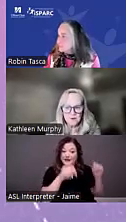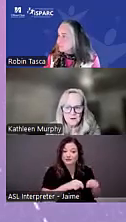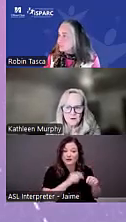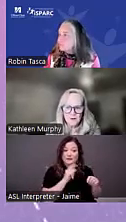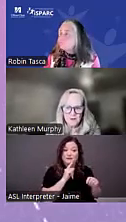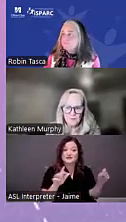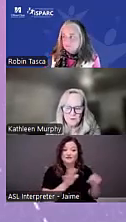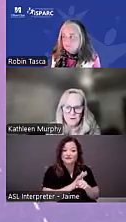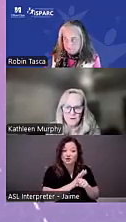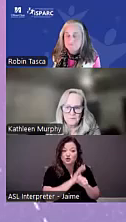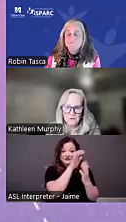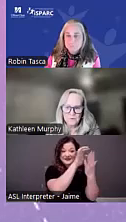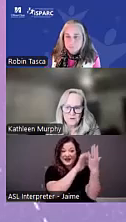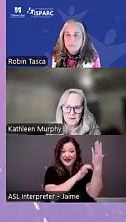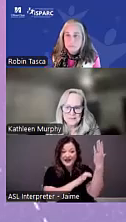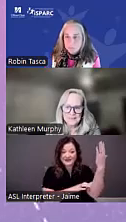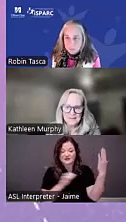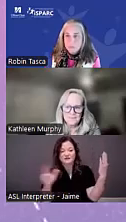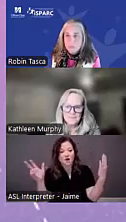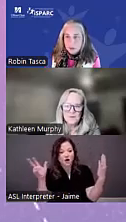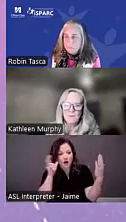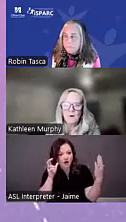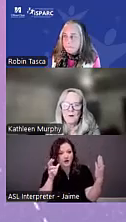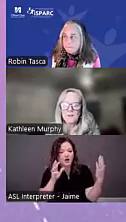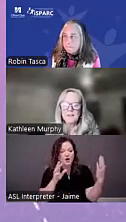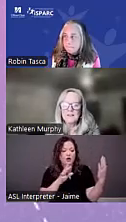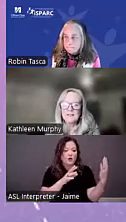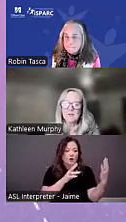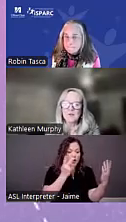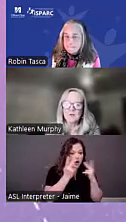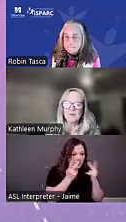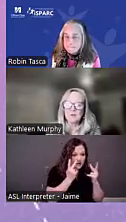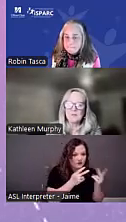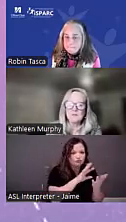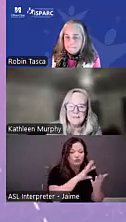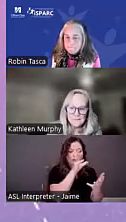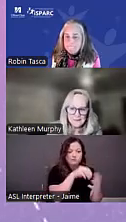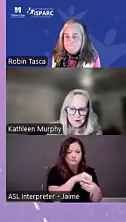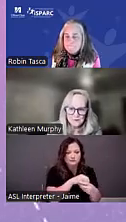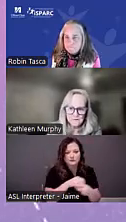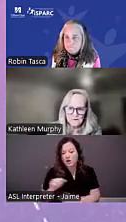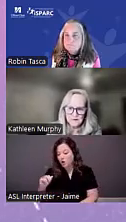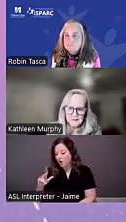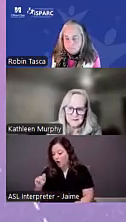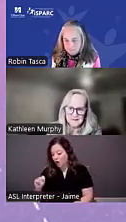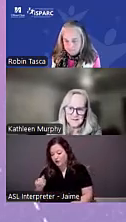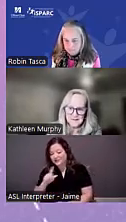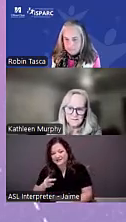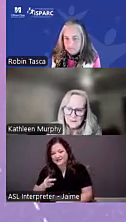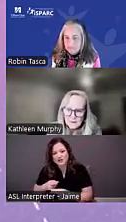of audio or audio visual content, while alt text is a short descriptive image for--